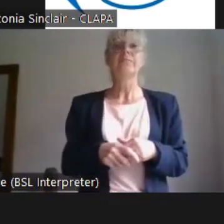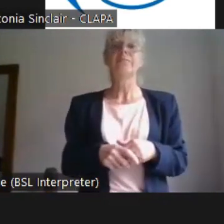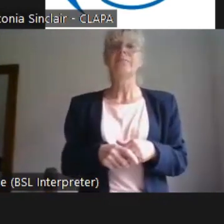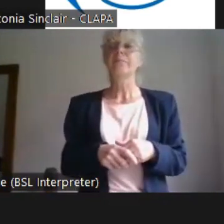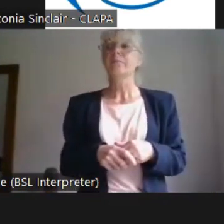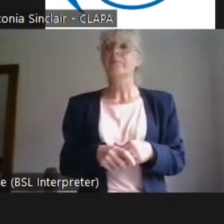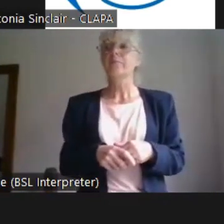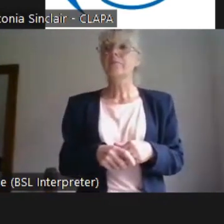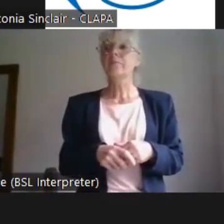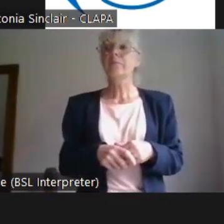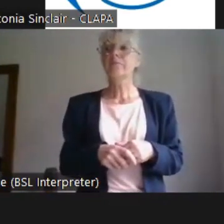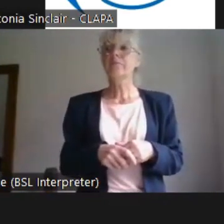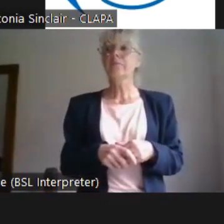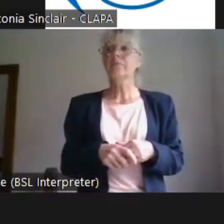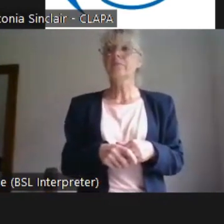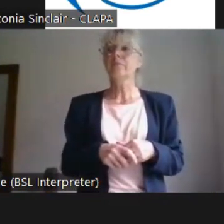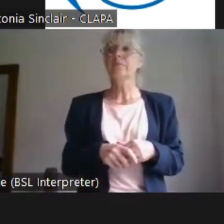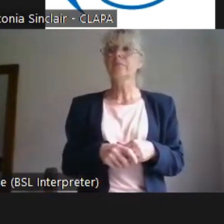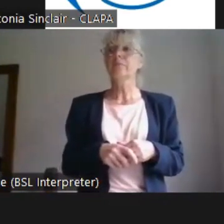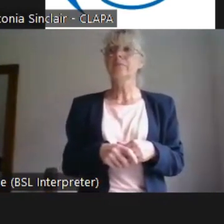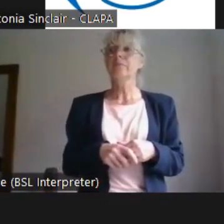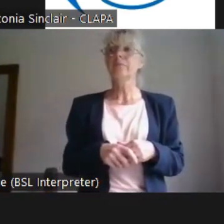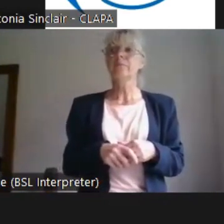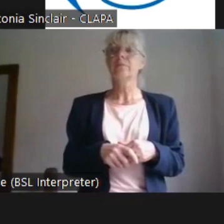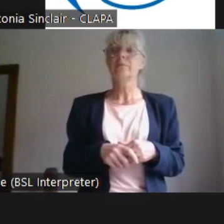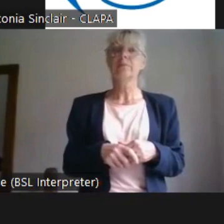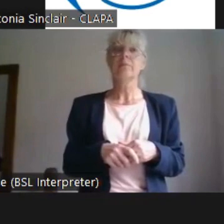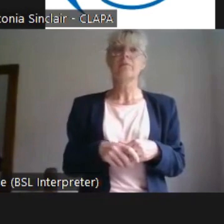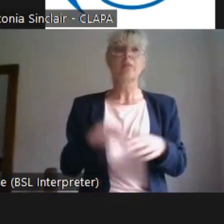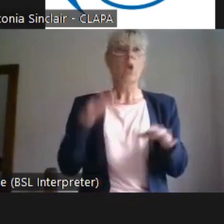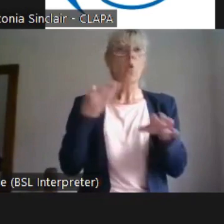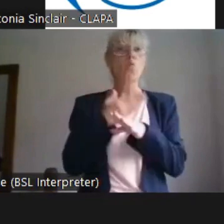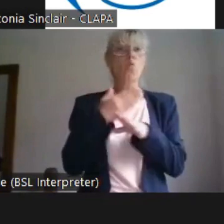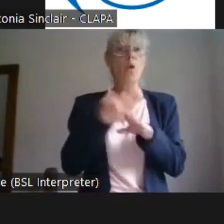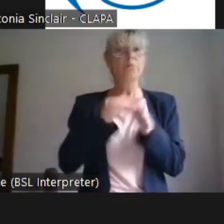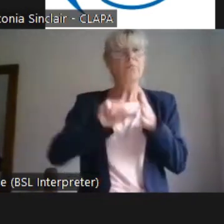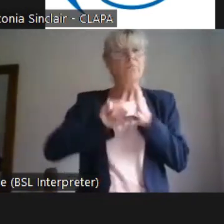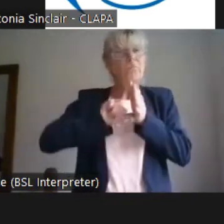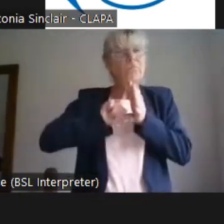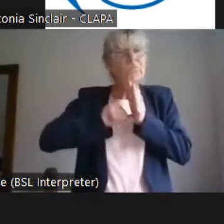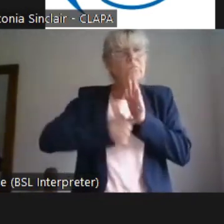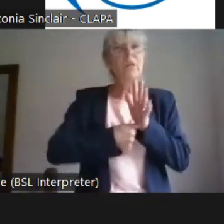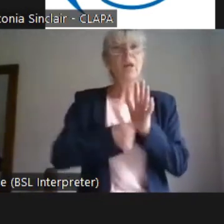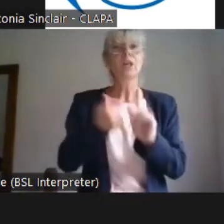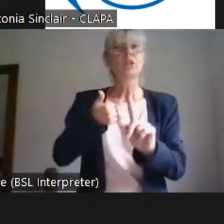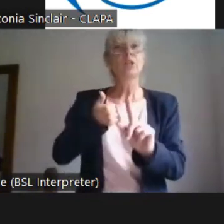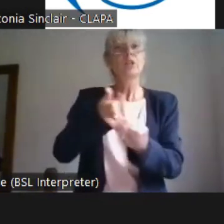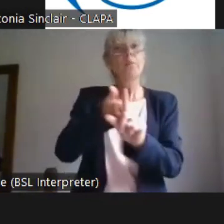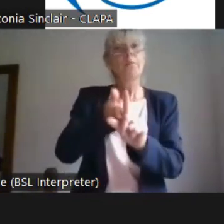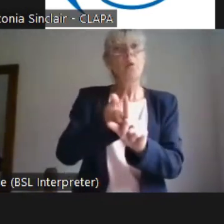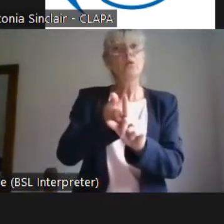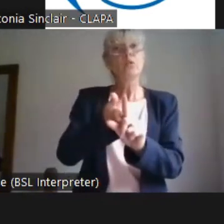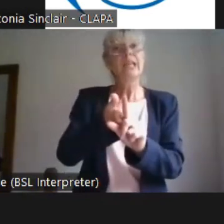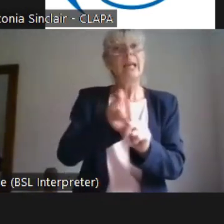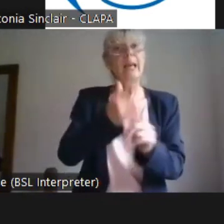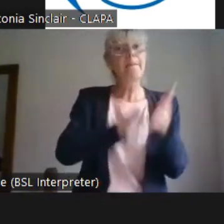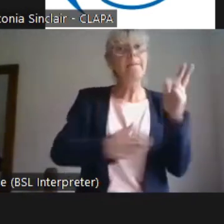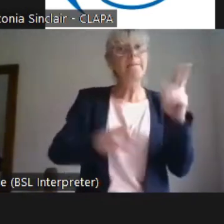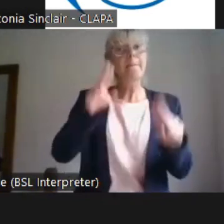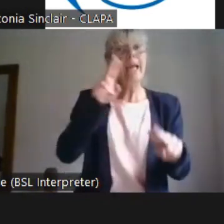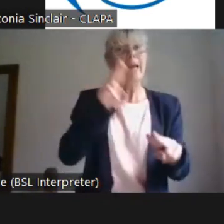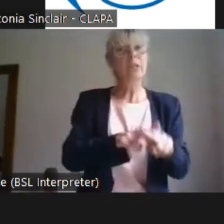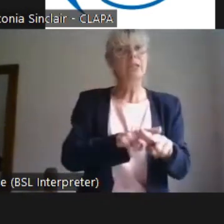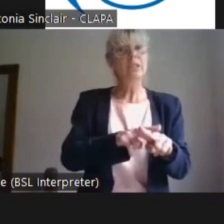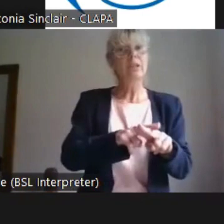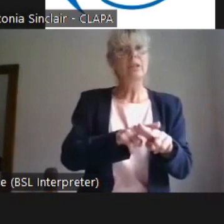and they they work really hard in supporting parents for their educational health care plan